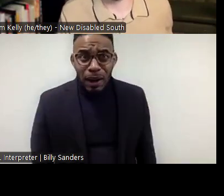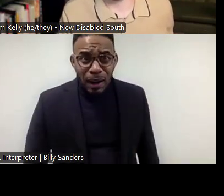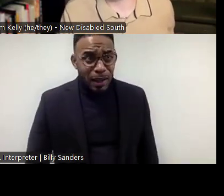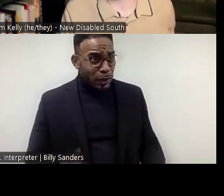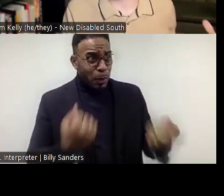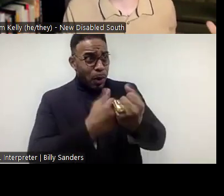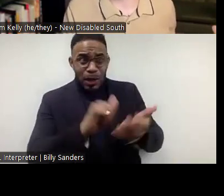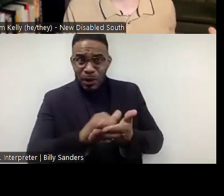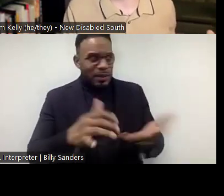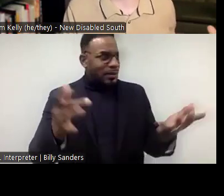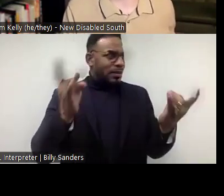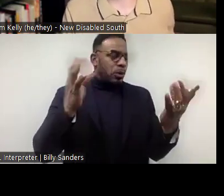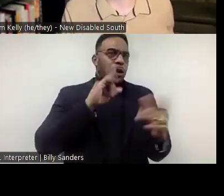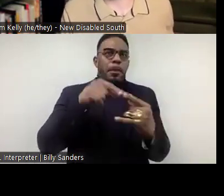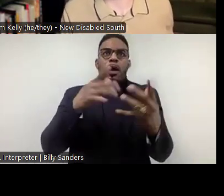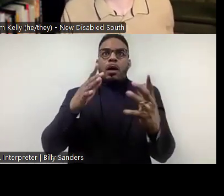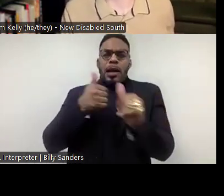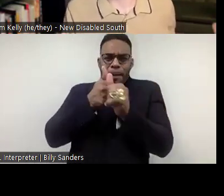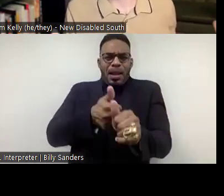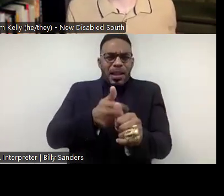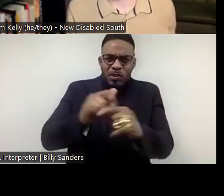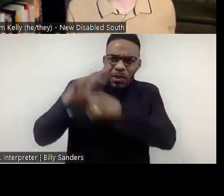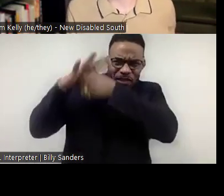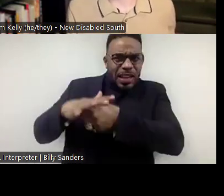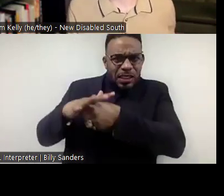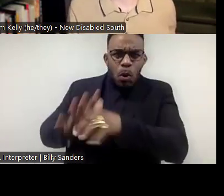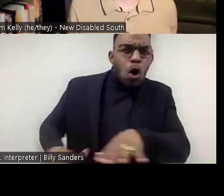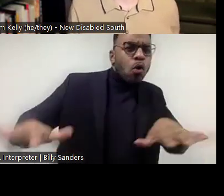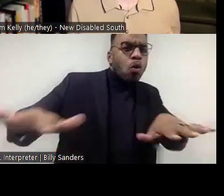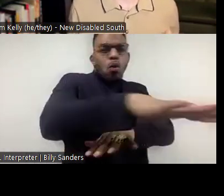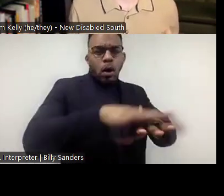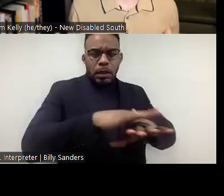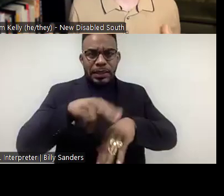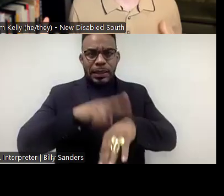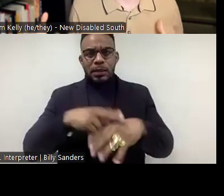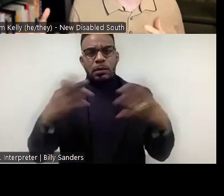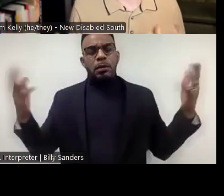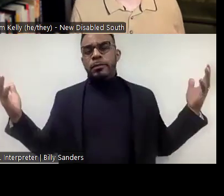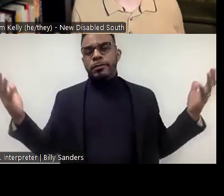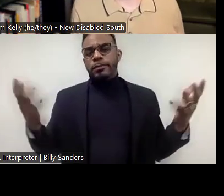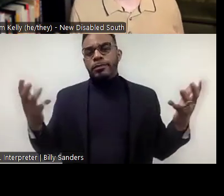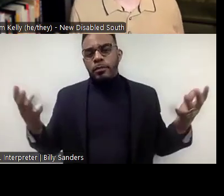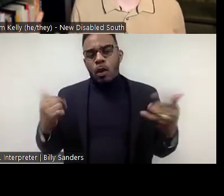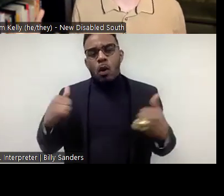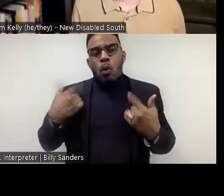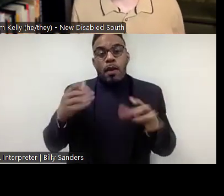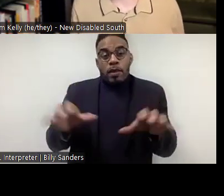mask bans proposed in New York and supported in New York. I mean we're talking about compliance of fascism across